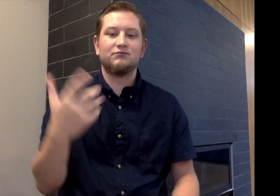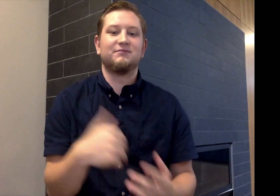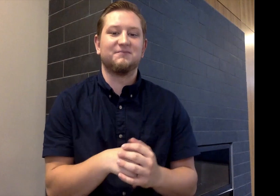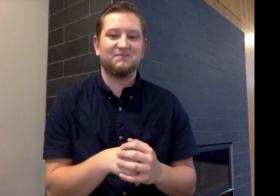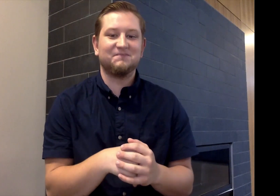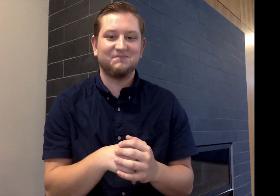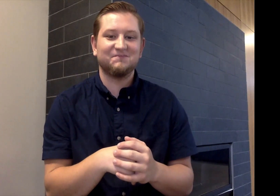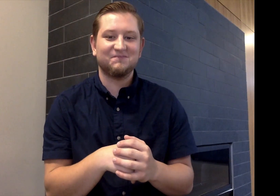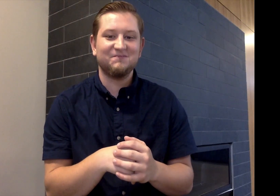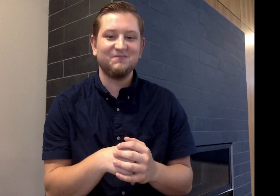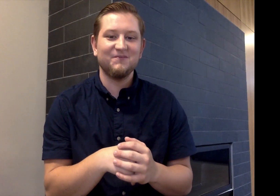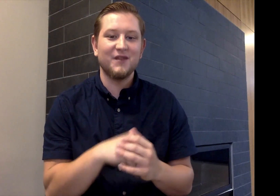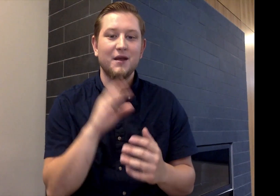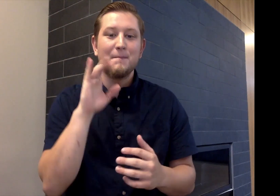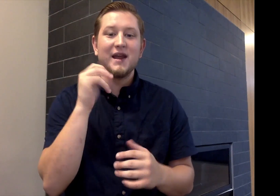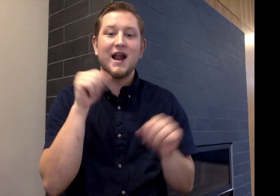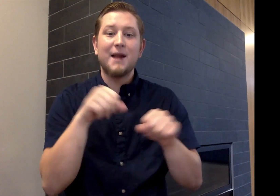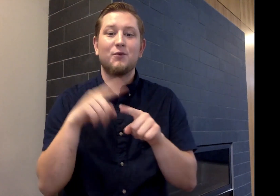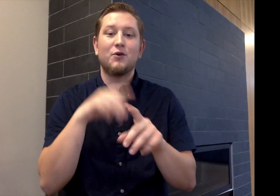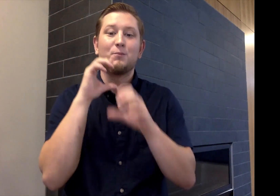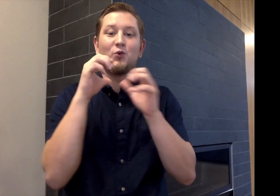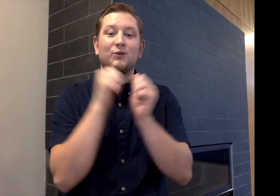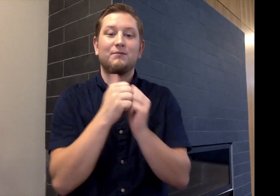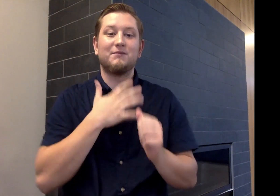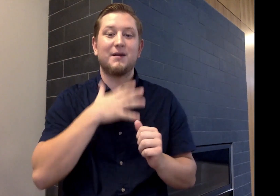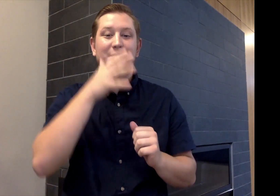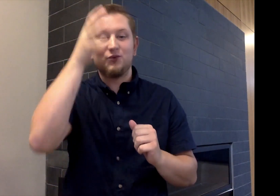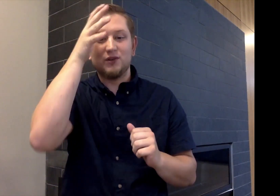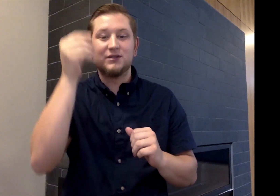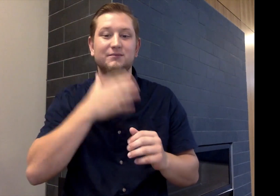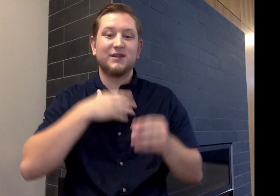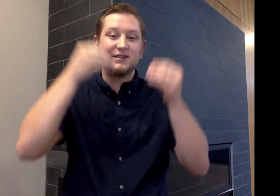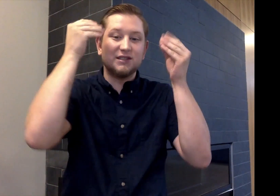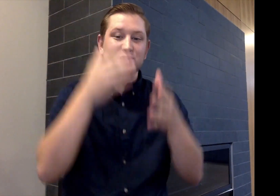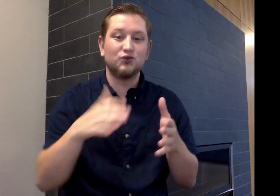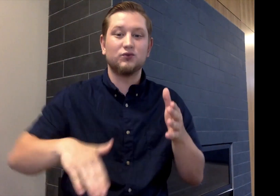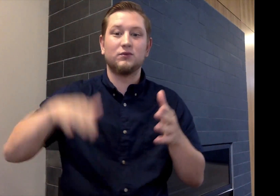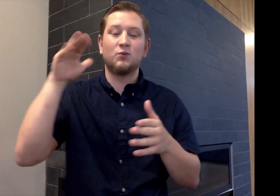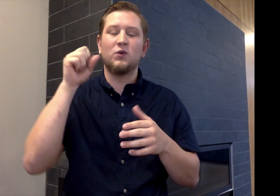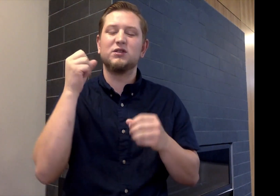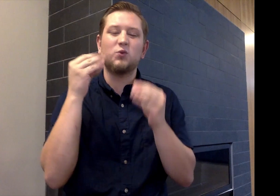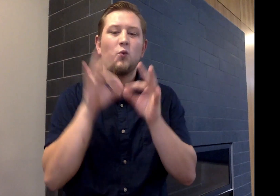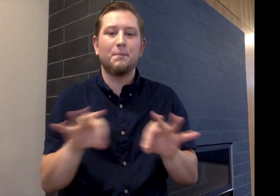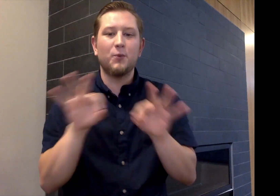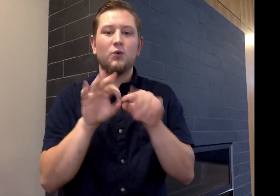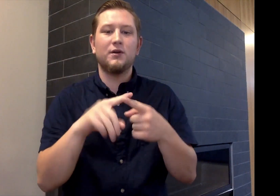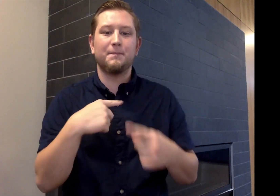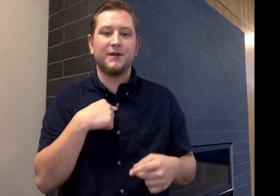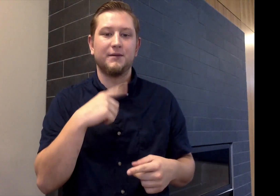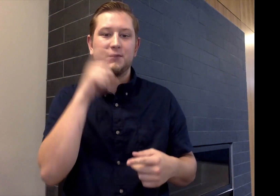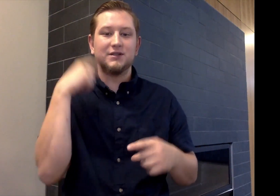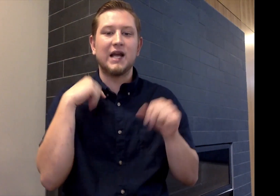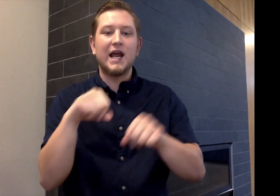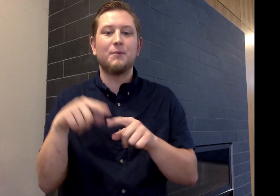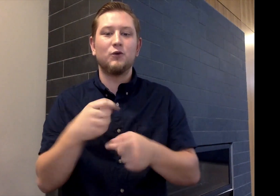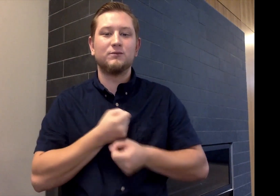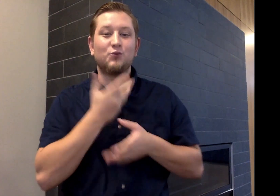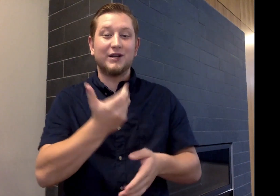But as we went out, things were different. Being able to communicate with my parents and my teachers was so important to me